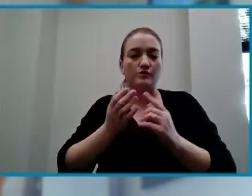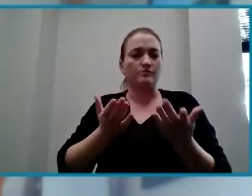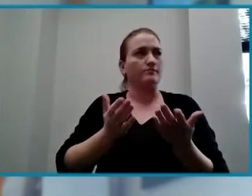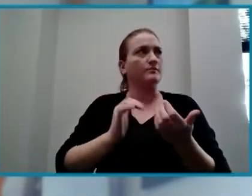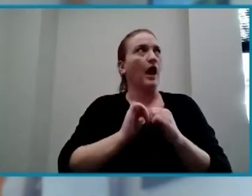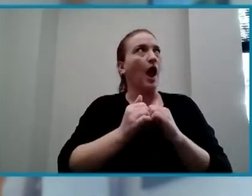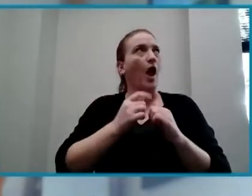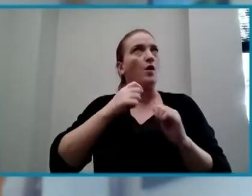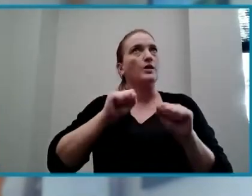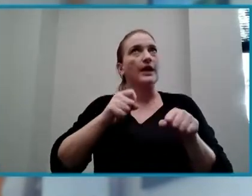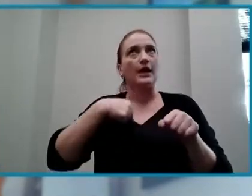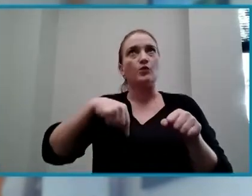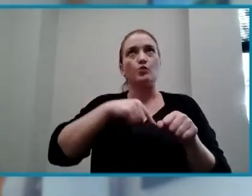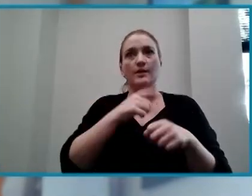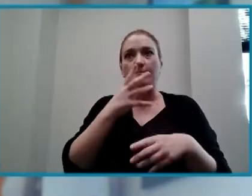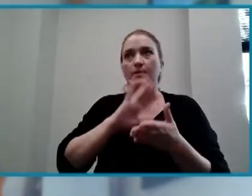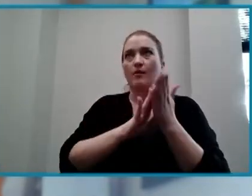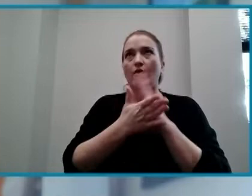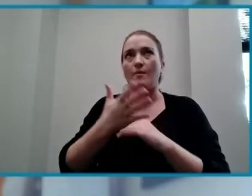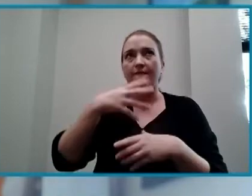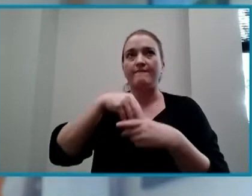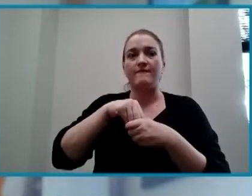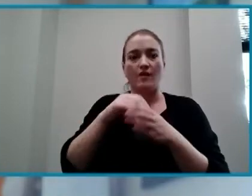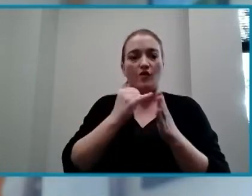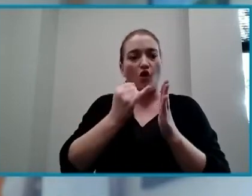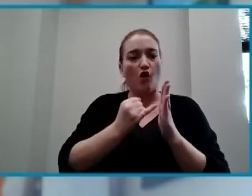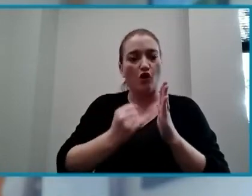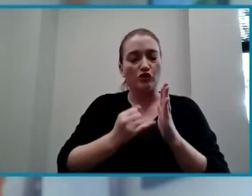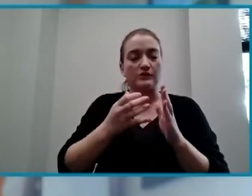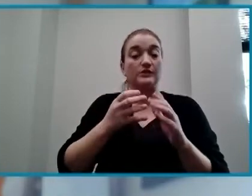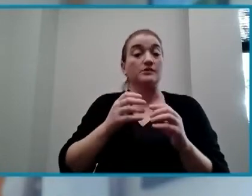doing arts and military veterans work. So we put together, um,